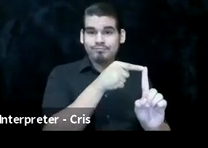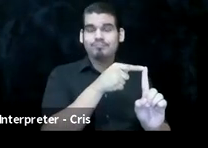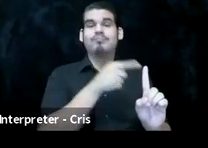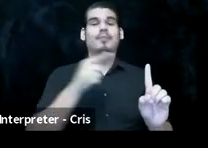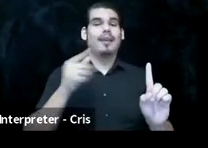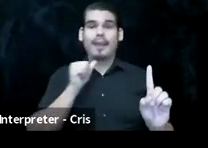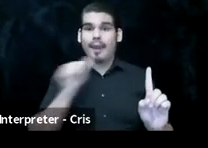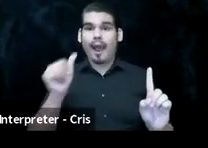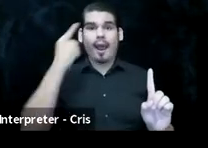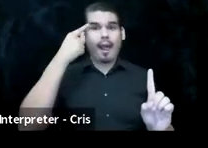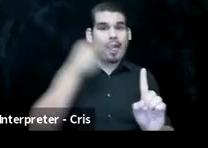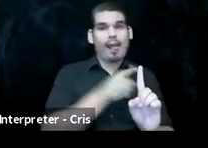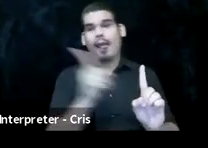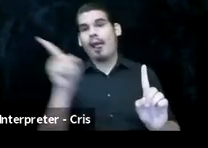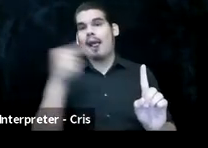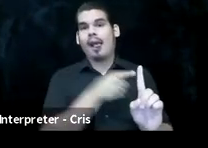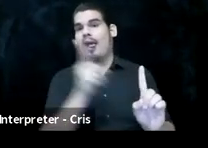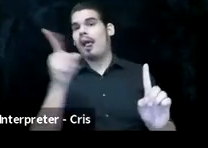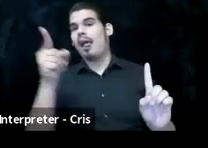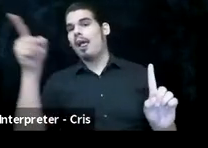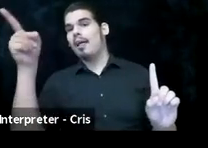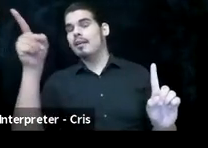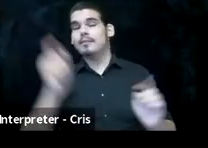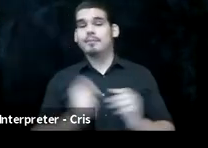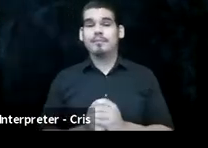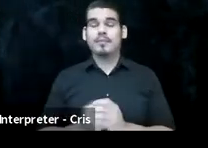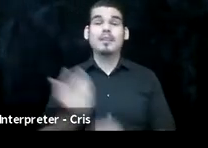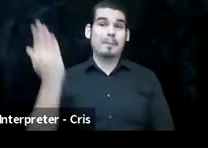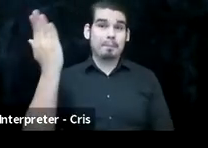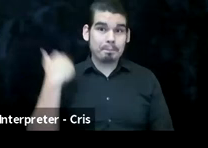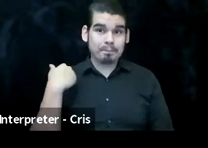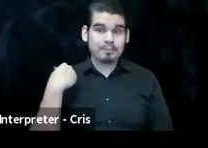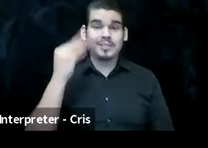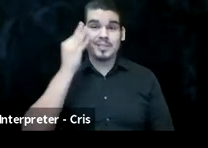Gerardo Chavez, RAD IX: it's happened in the past, where you know a lot of people have a lot of things to say, and if sometimes the big hand.